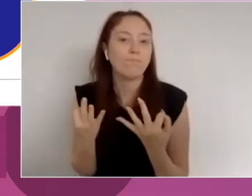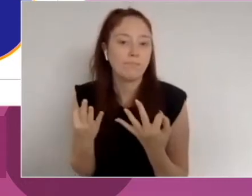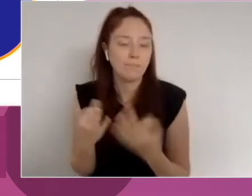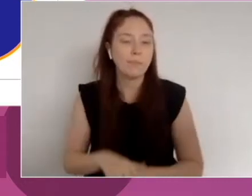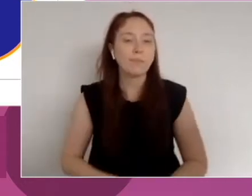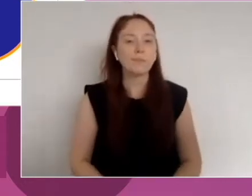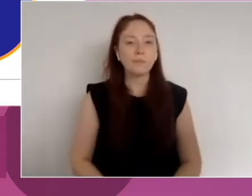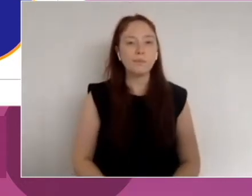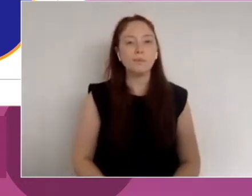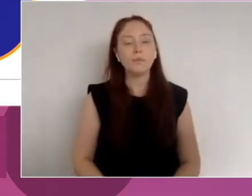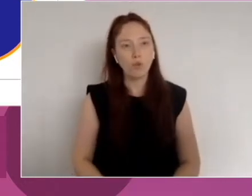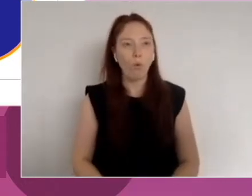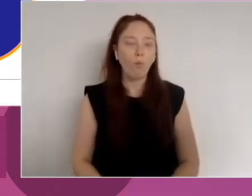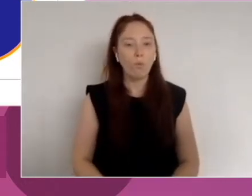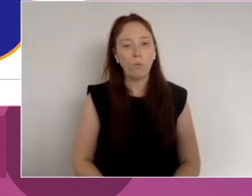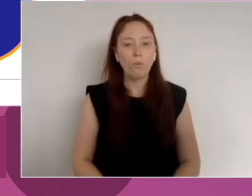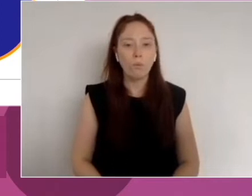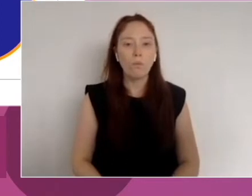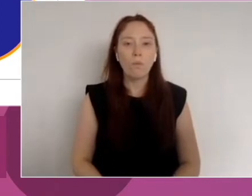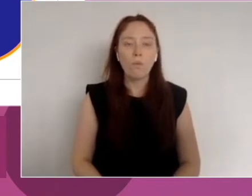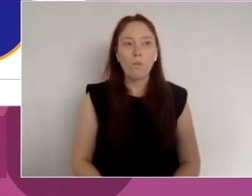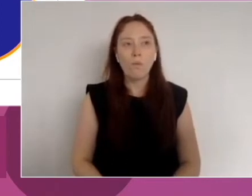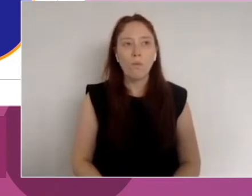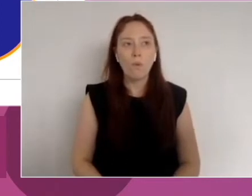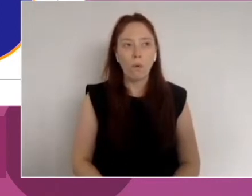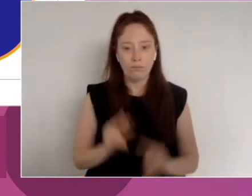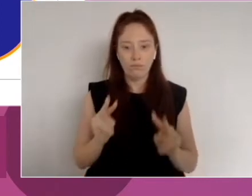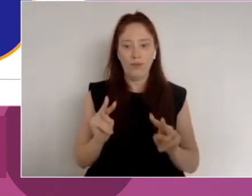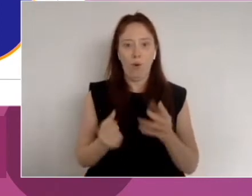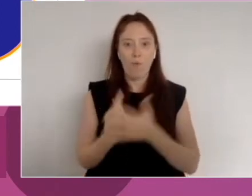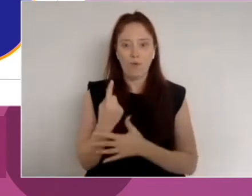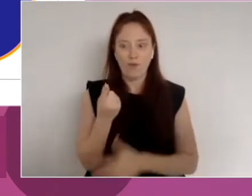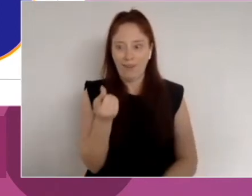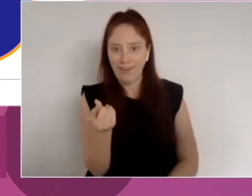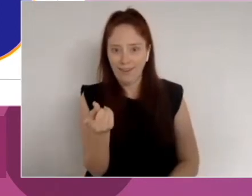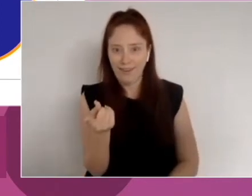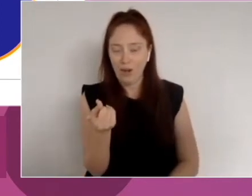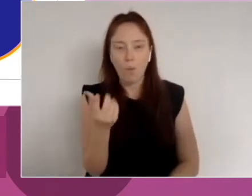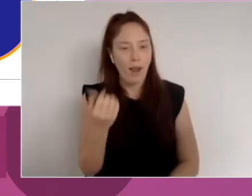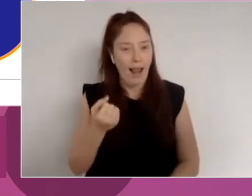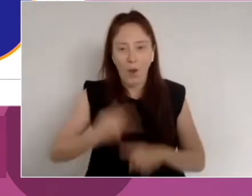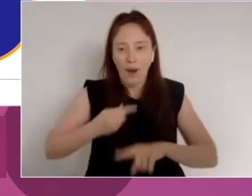I guess under that opportunity to do it, and we were given a very quick turnaround time, we got